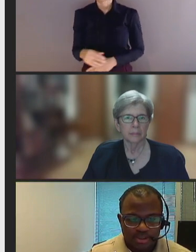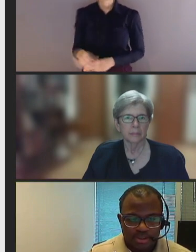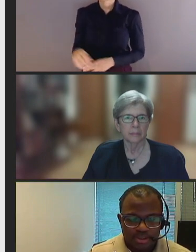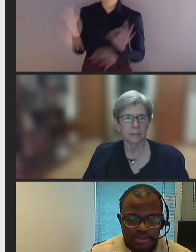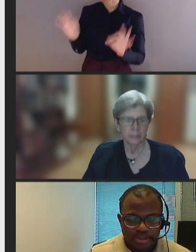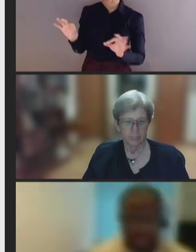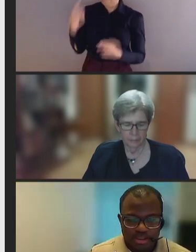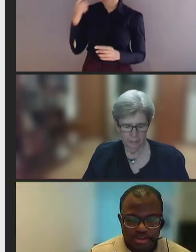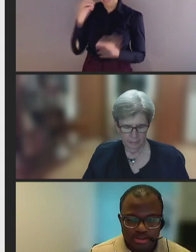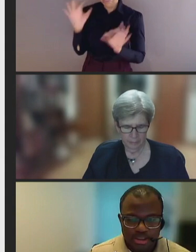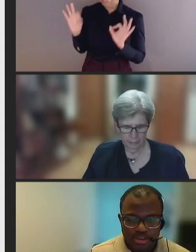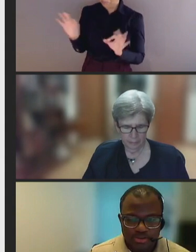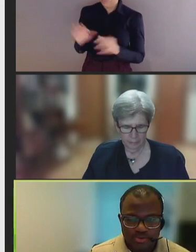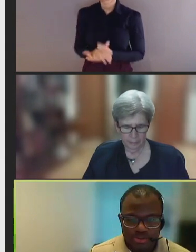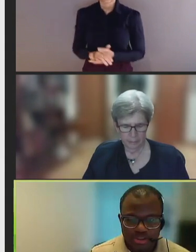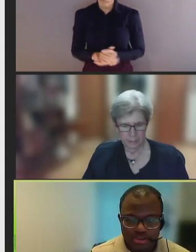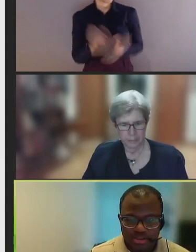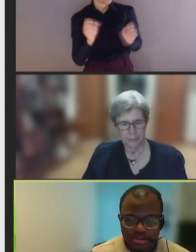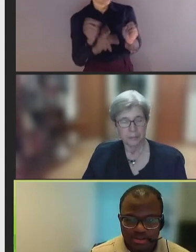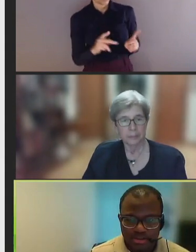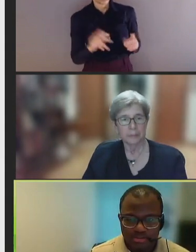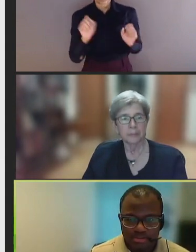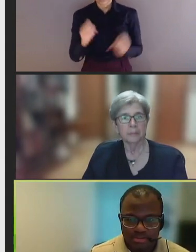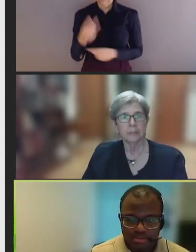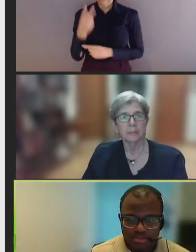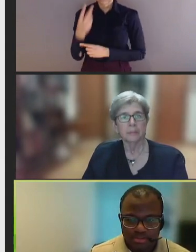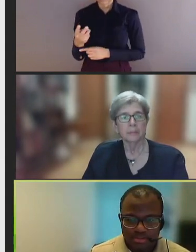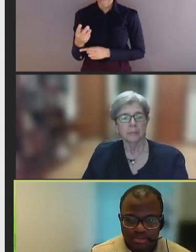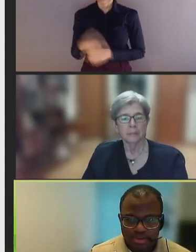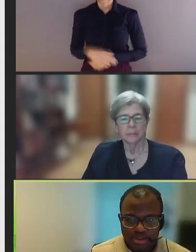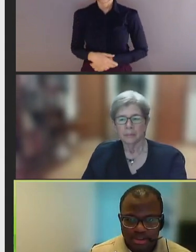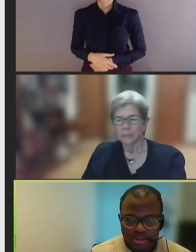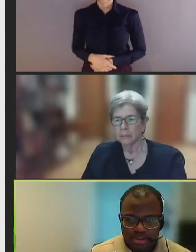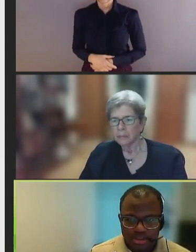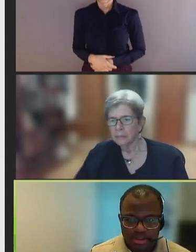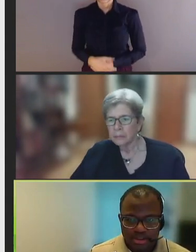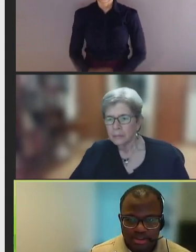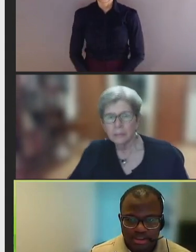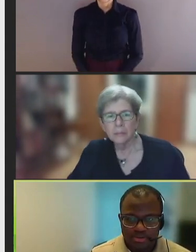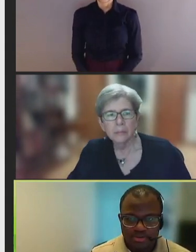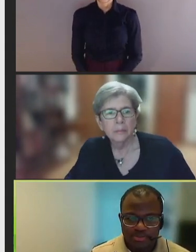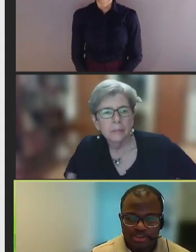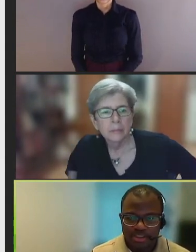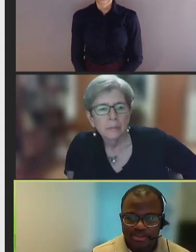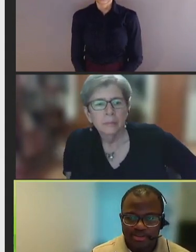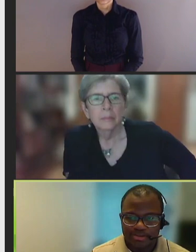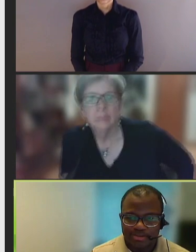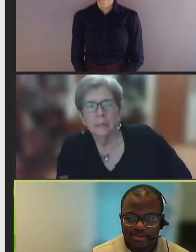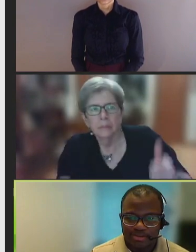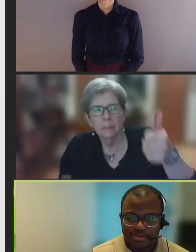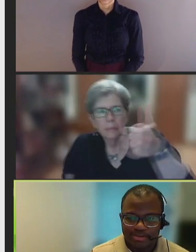Jonathan Wortham: Okay. And can you see -- oh. Can you see my slides now?